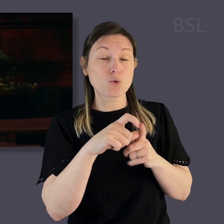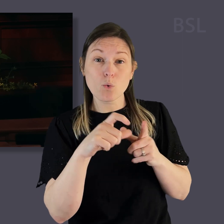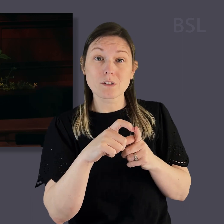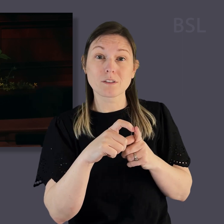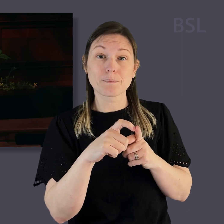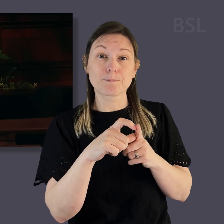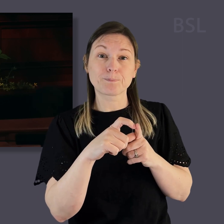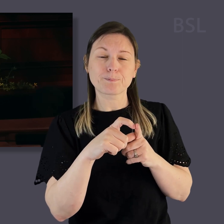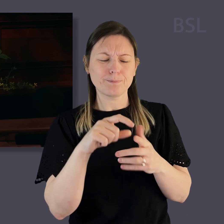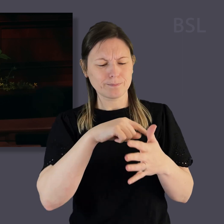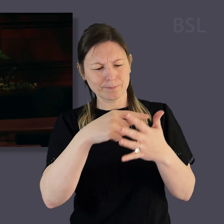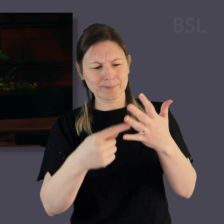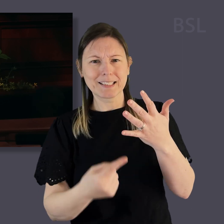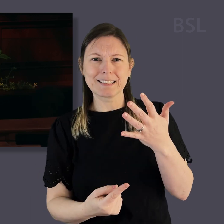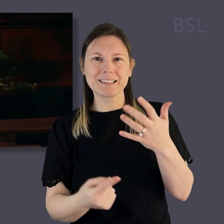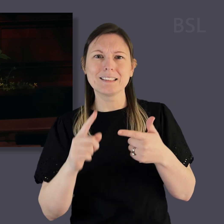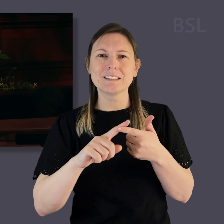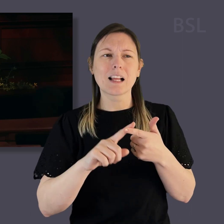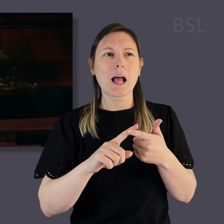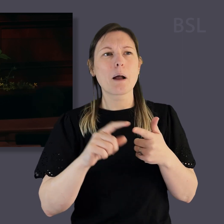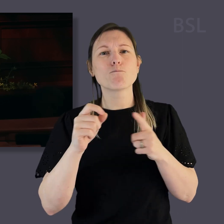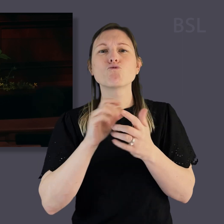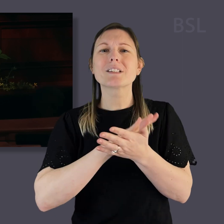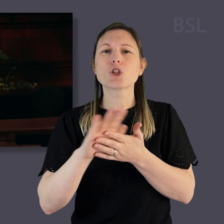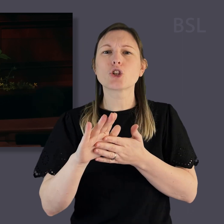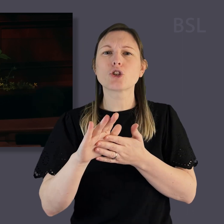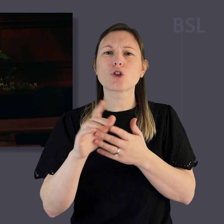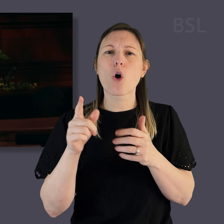These other gifts included priesthood authority,